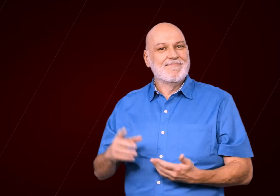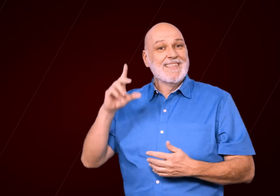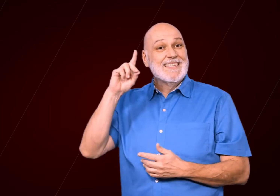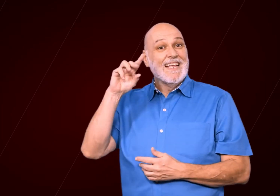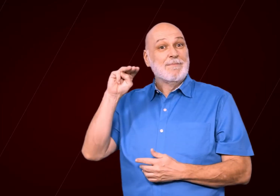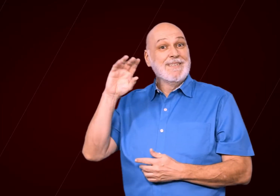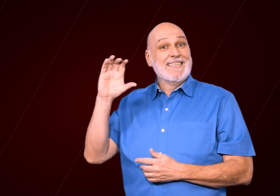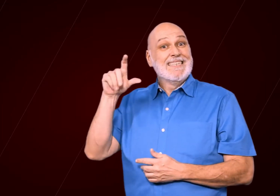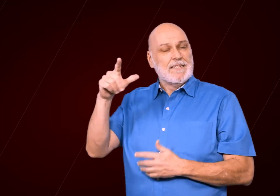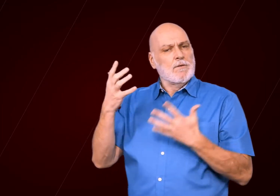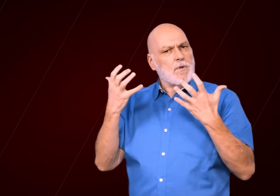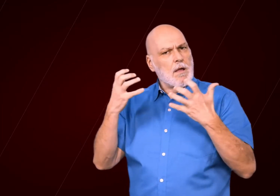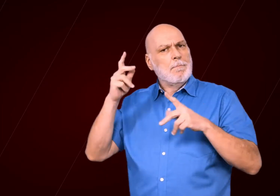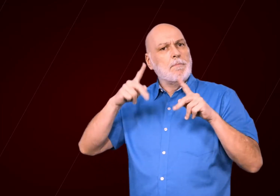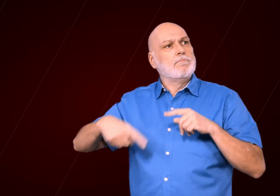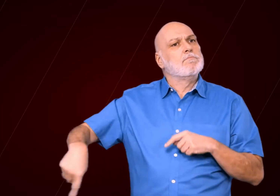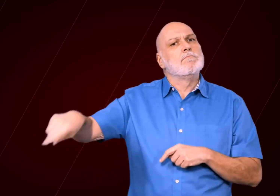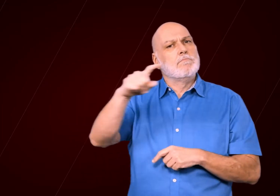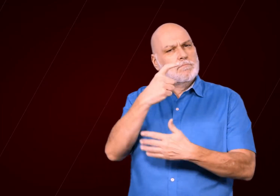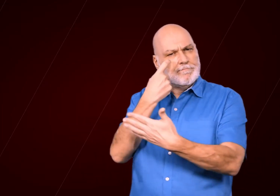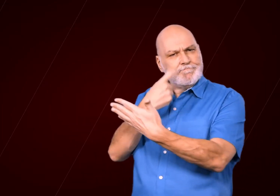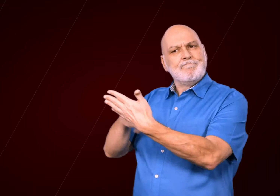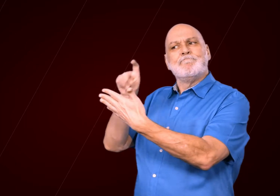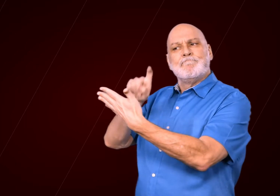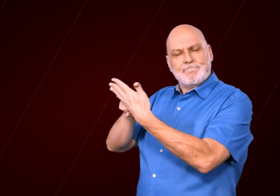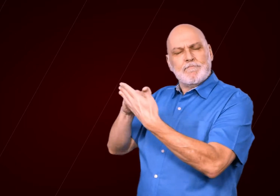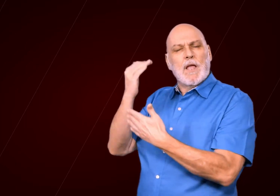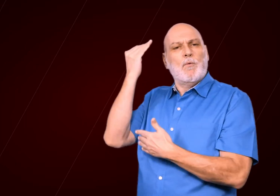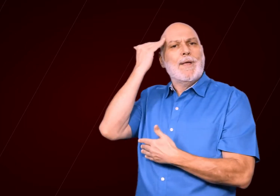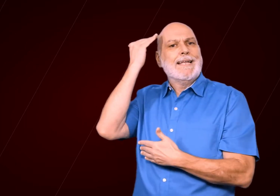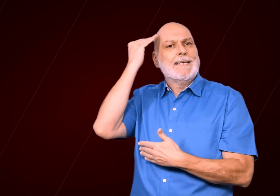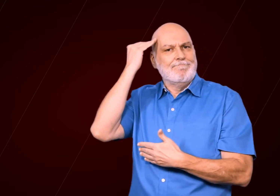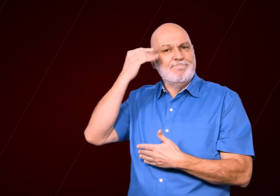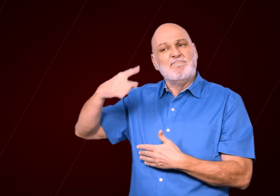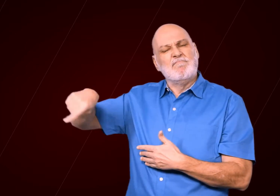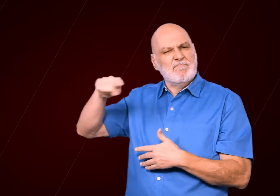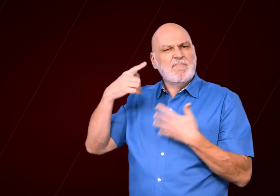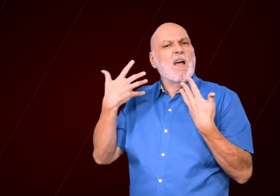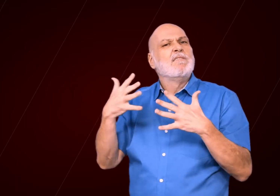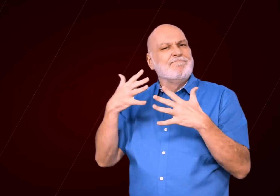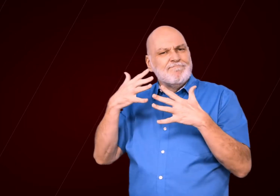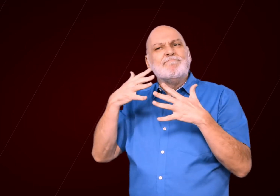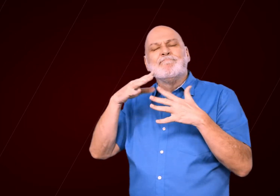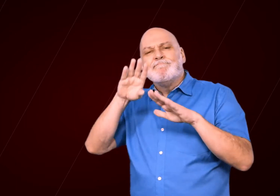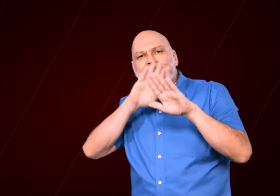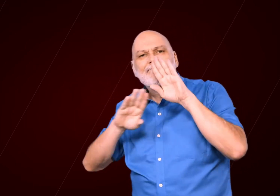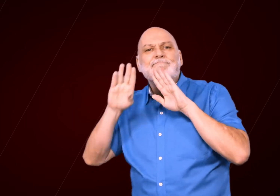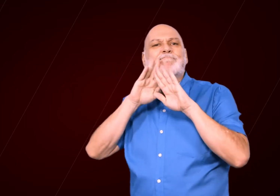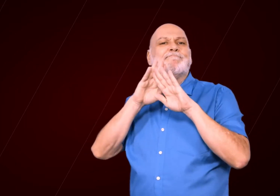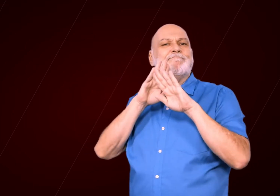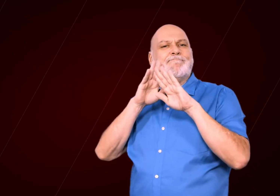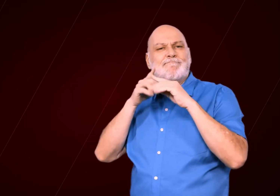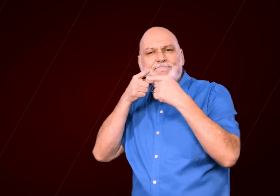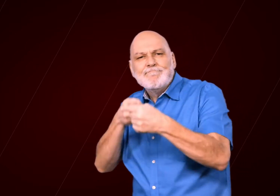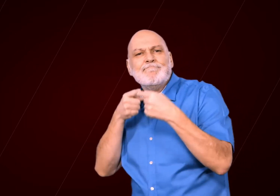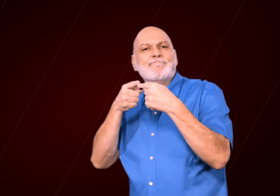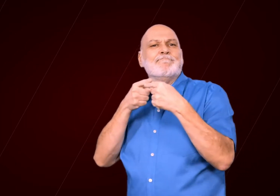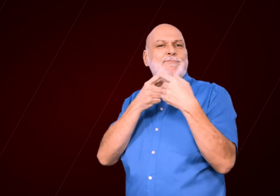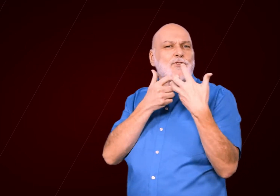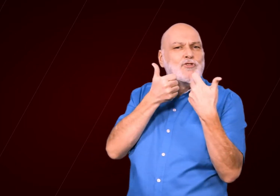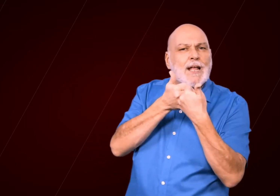[Anselmo]: DMC's goal is to raise awareness of the challenges faced